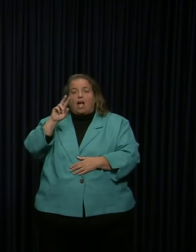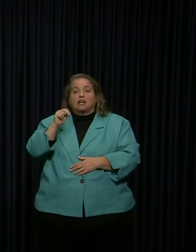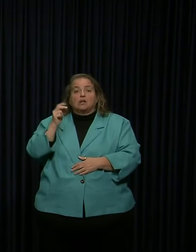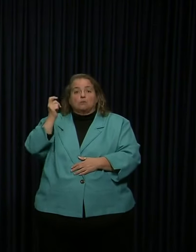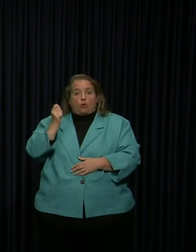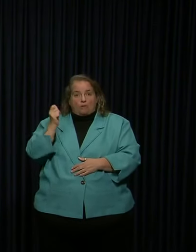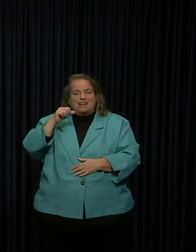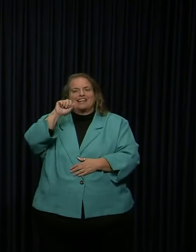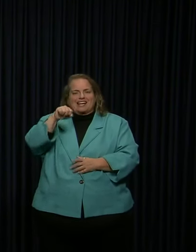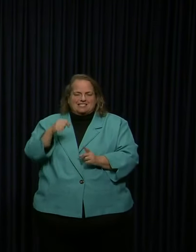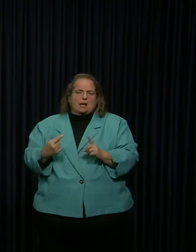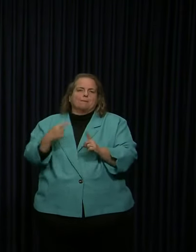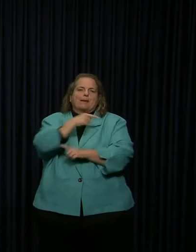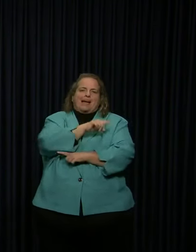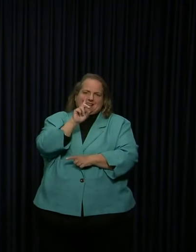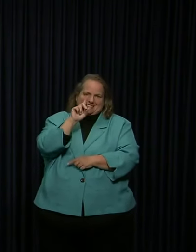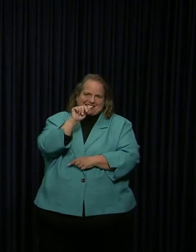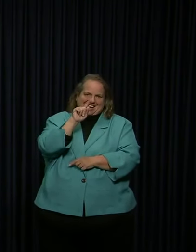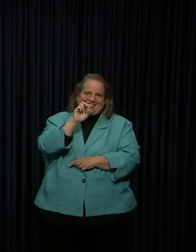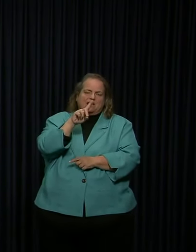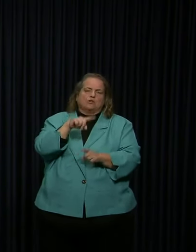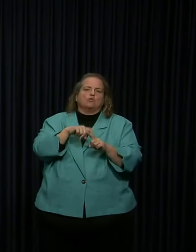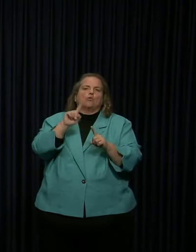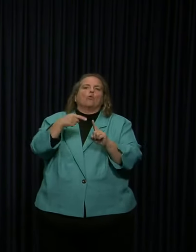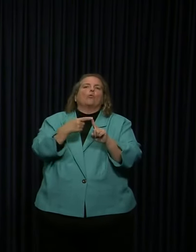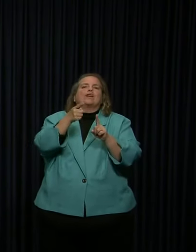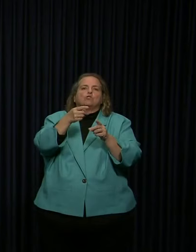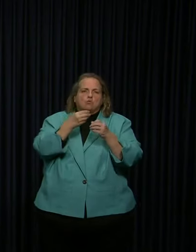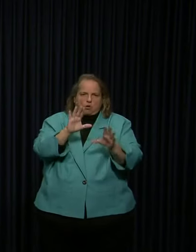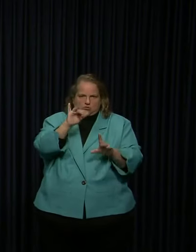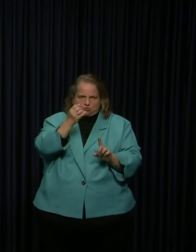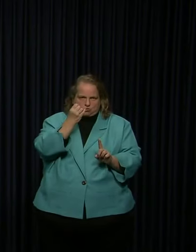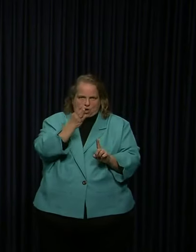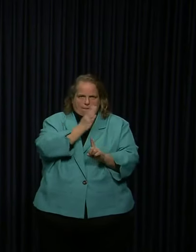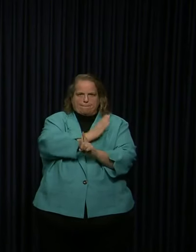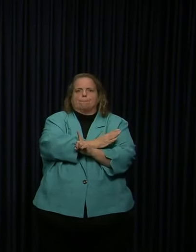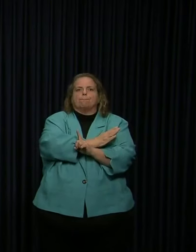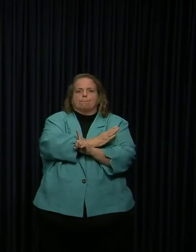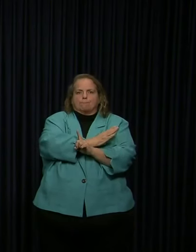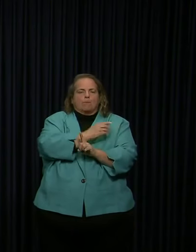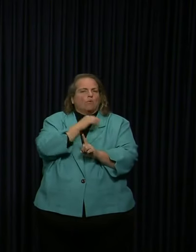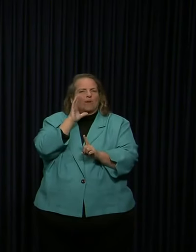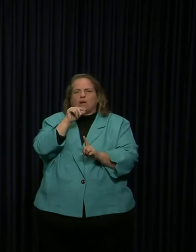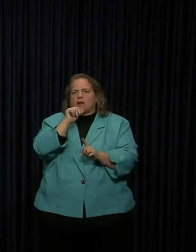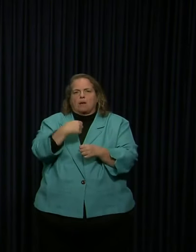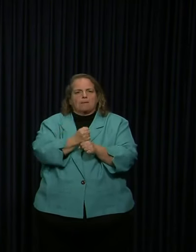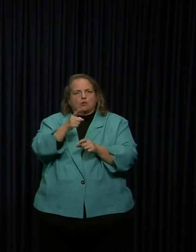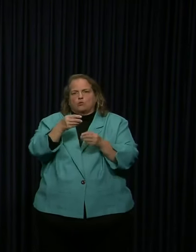DENIAL, AND THEY'VE ACTUALLY HAD TO WORK ON THAT PROGRAMMING, AND EVERYTHING ELSE THAT IT DID